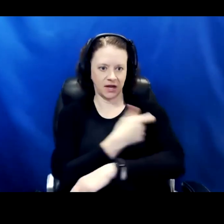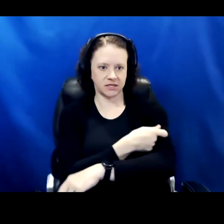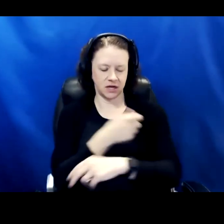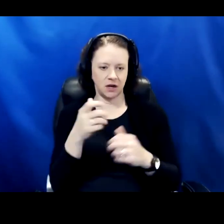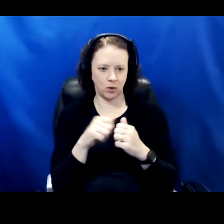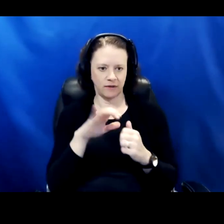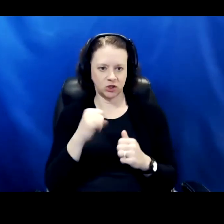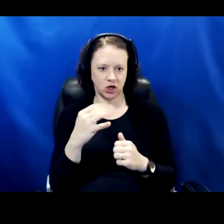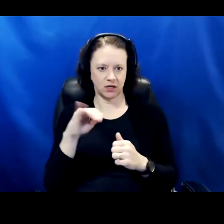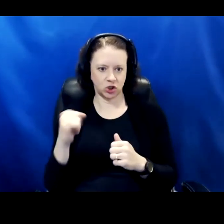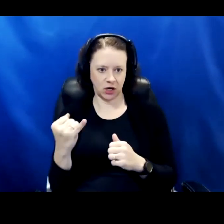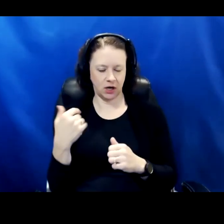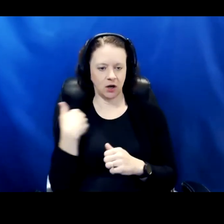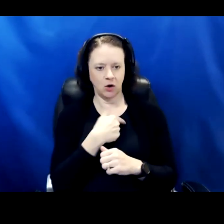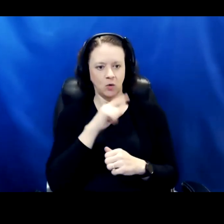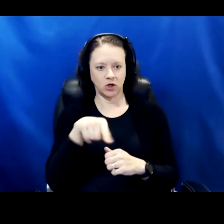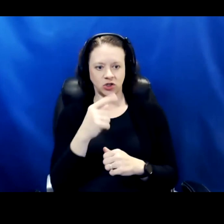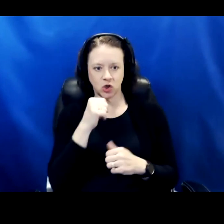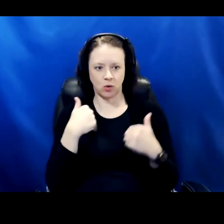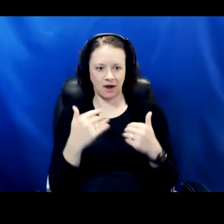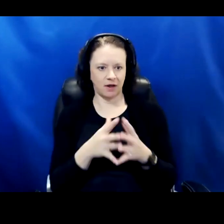and we just don't have a lot of information about that